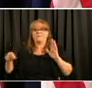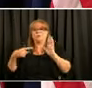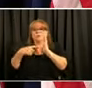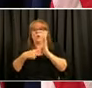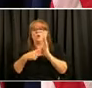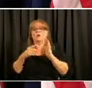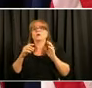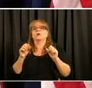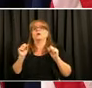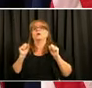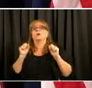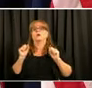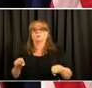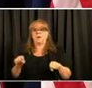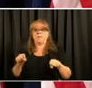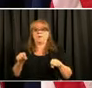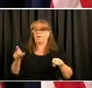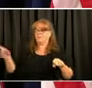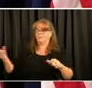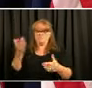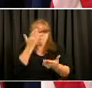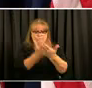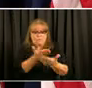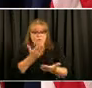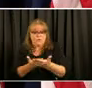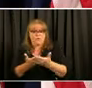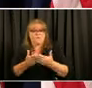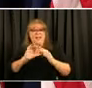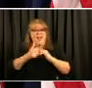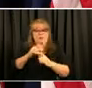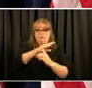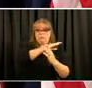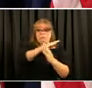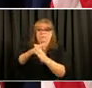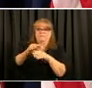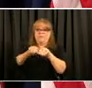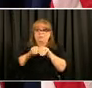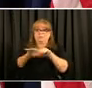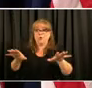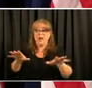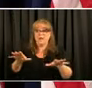but they absolutely qualify from the objective criteria they're welcome to do that now there's